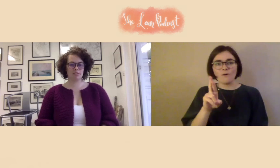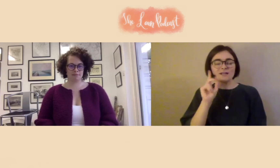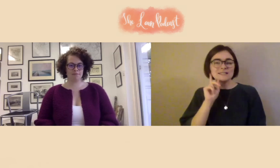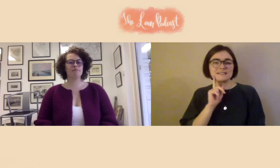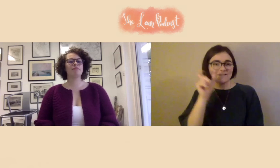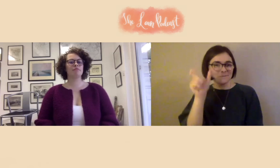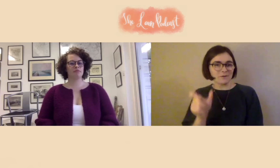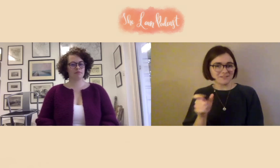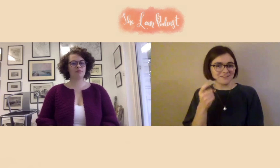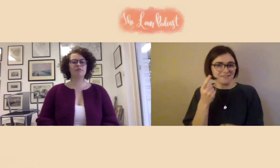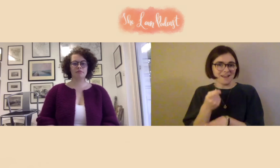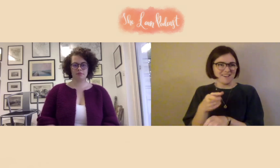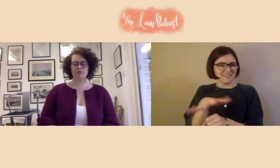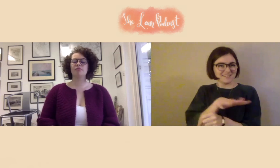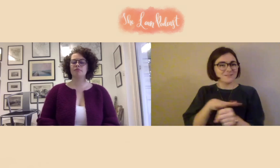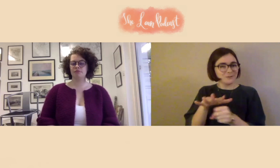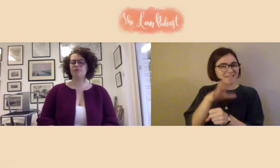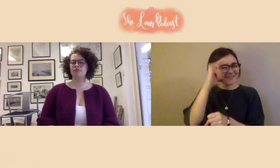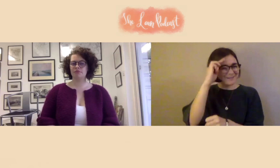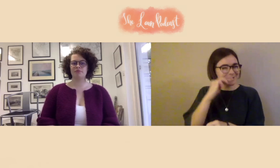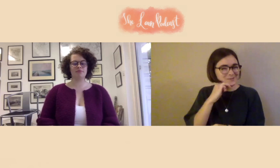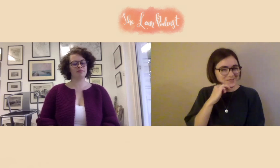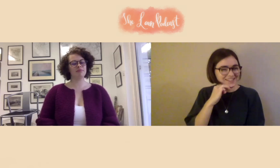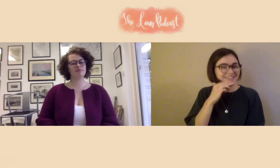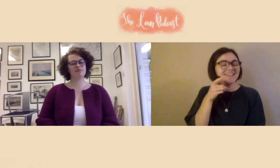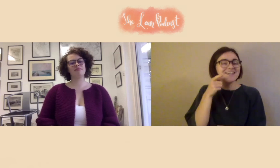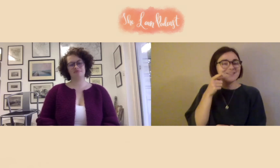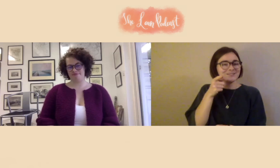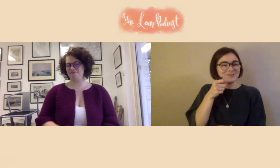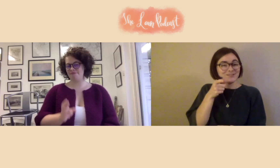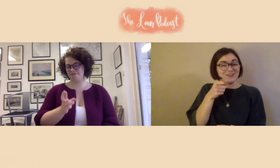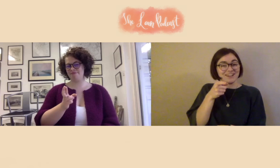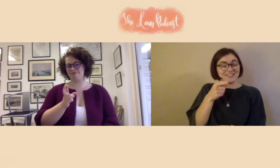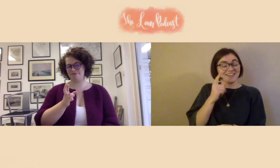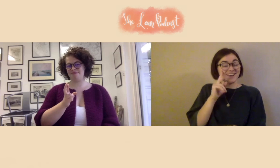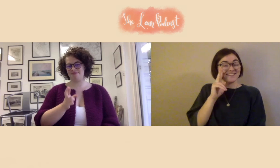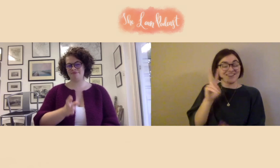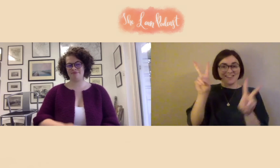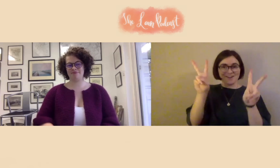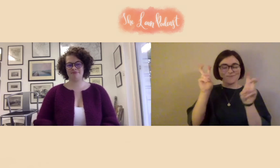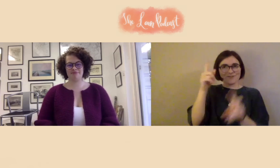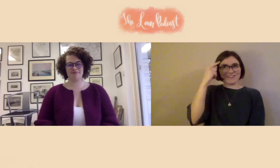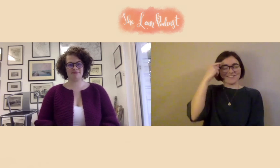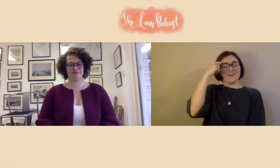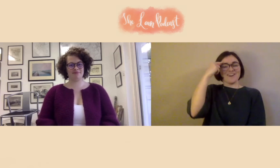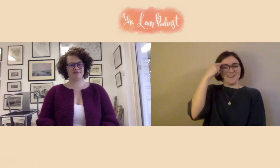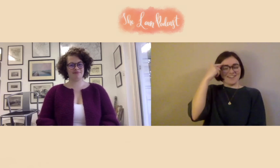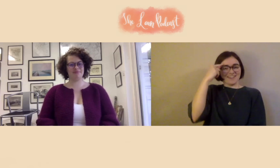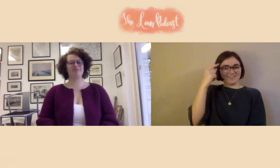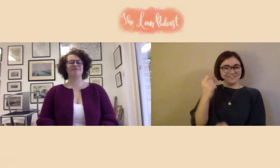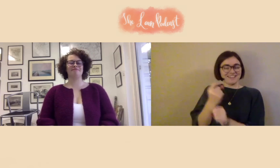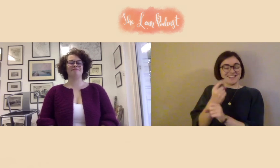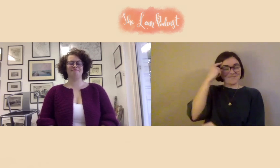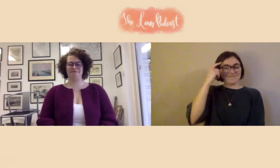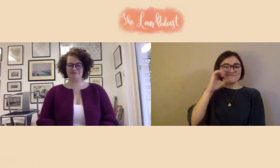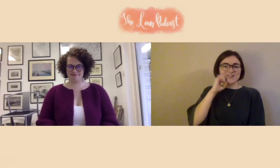our own responsibilities, if that makes sense. So like the deaf person, hearing person, interpreter, we've all got our own rules, in our own way